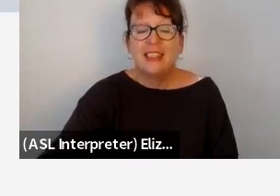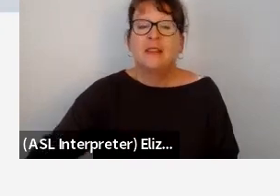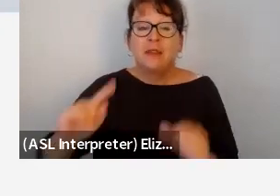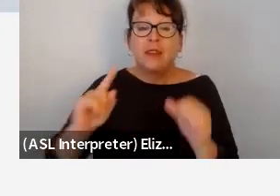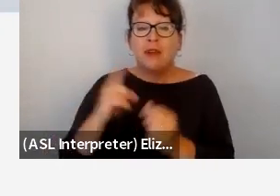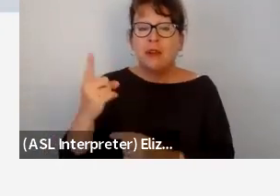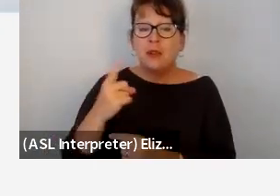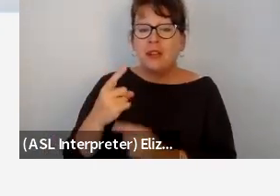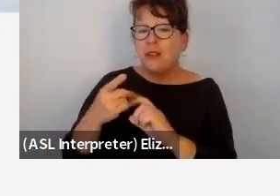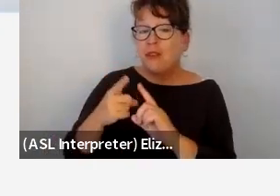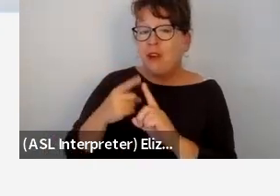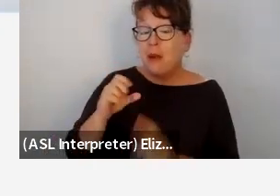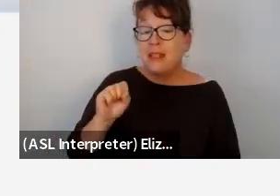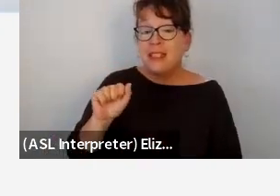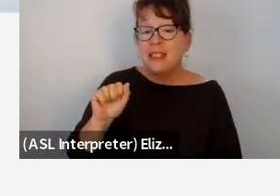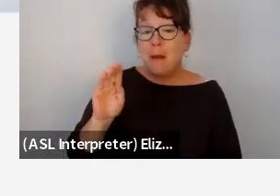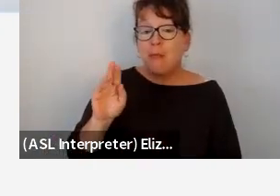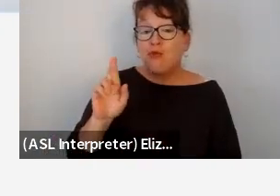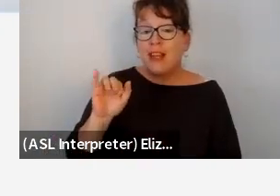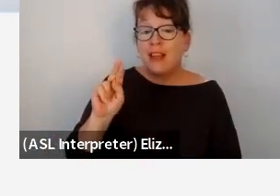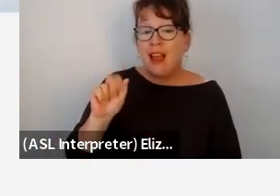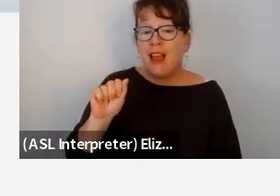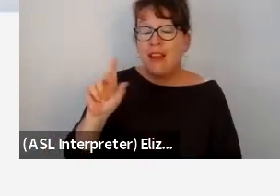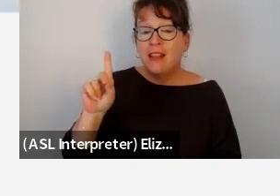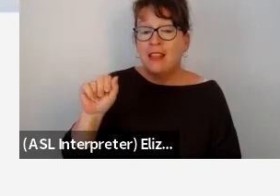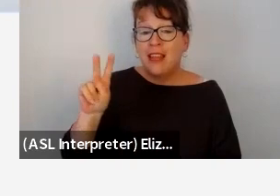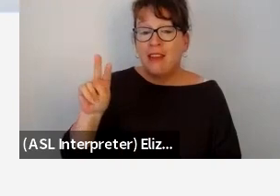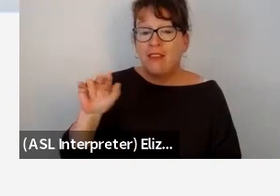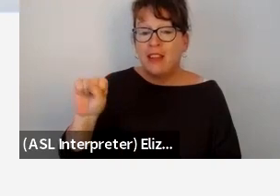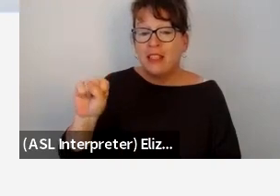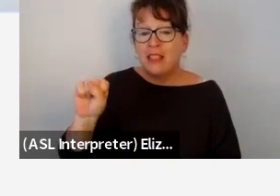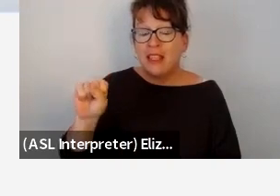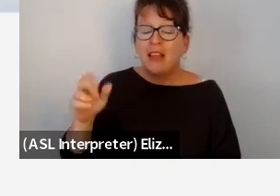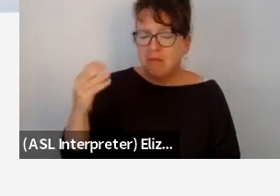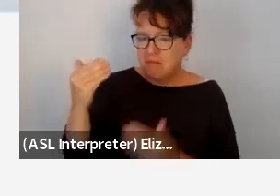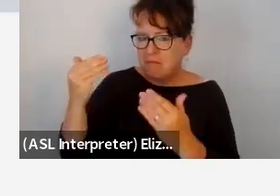funding? Or where are those areas where there are other resources such as private sector or state